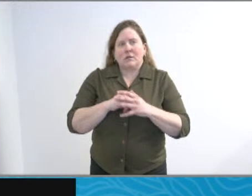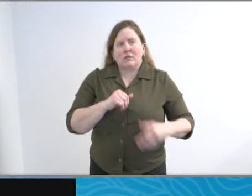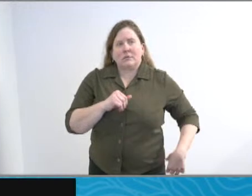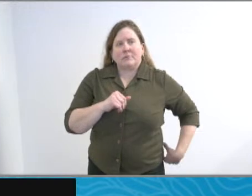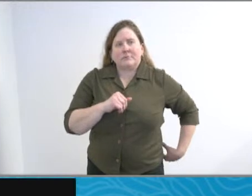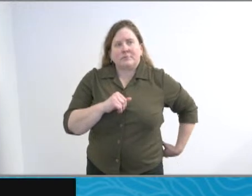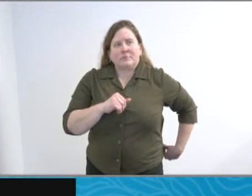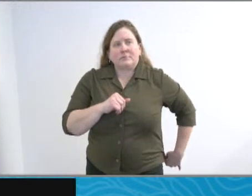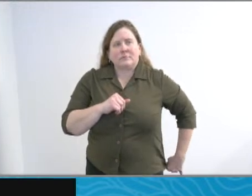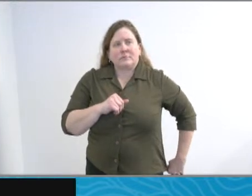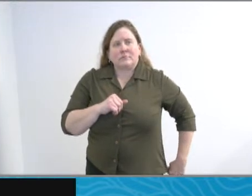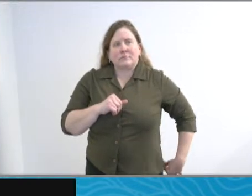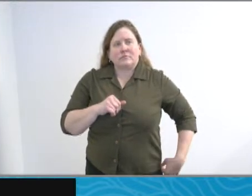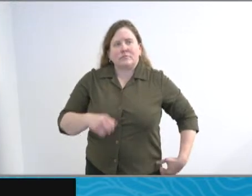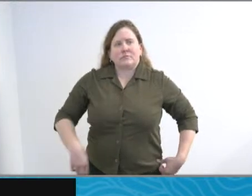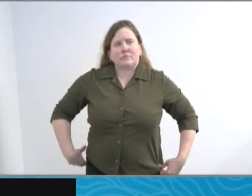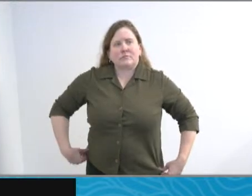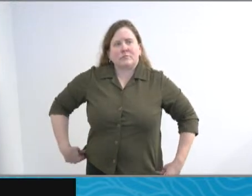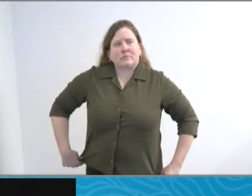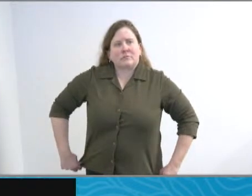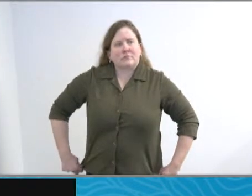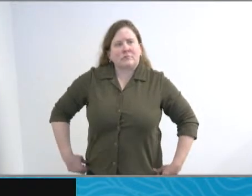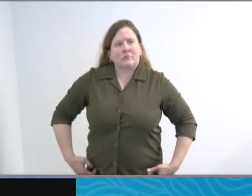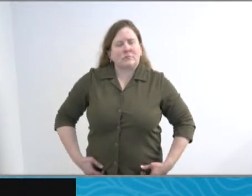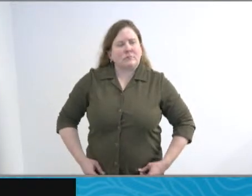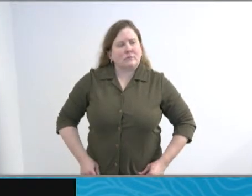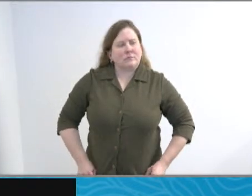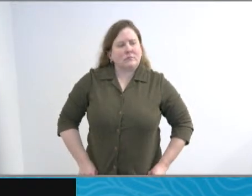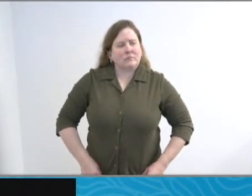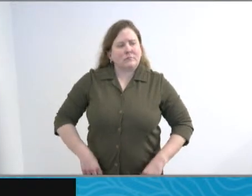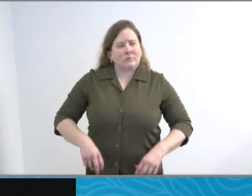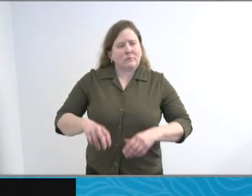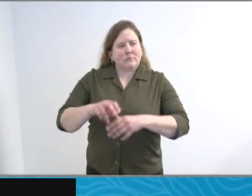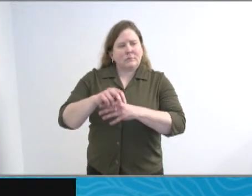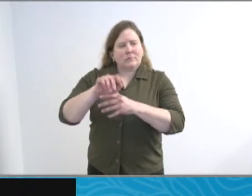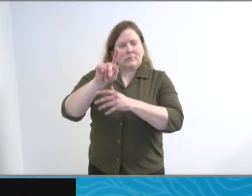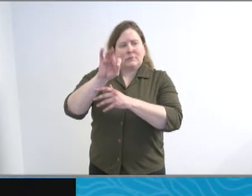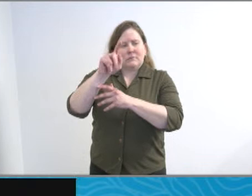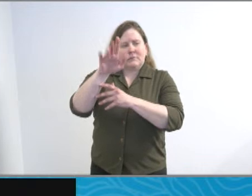it talks about title one, federal grants, title one. We have, we fund Family Resource Centers,